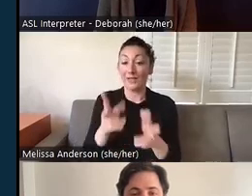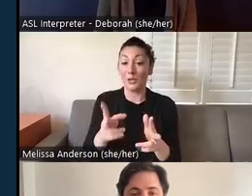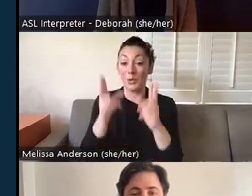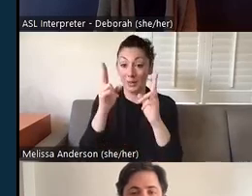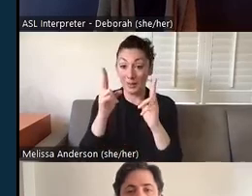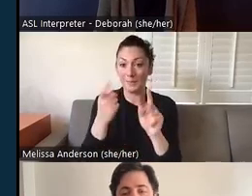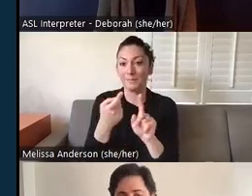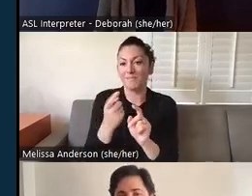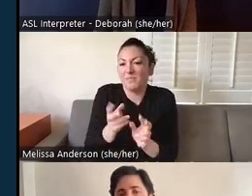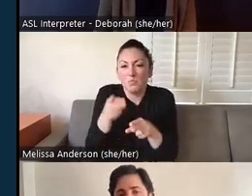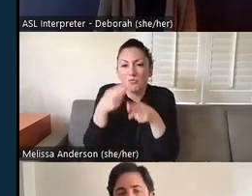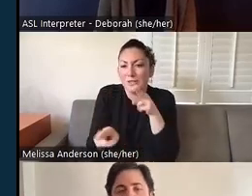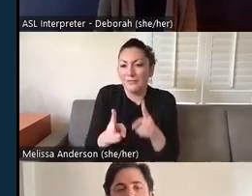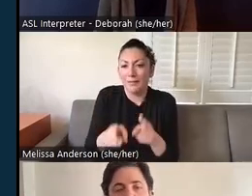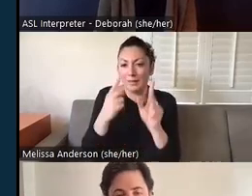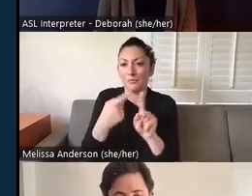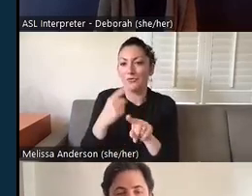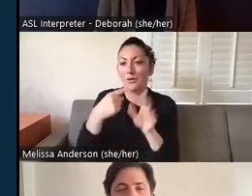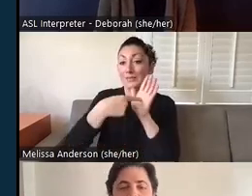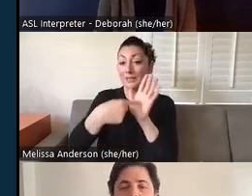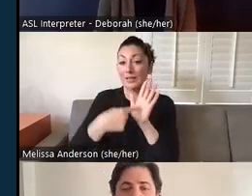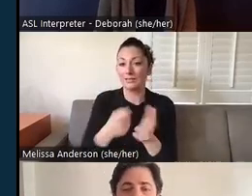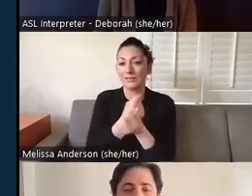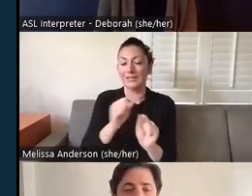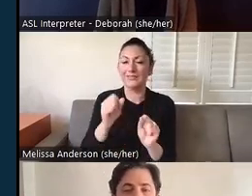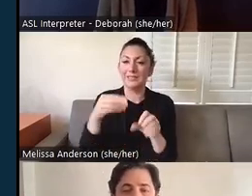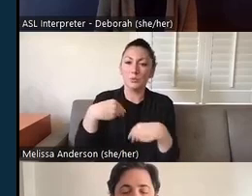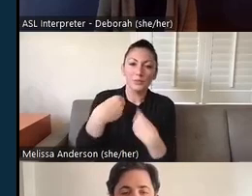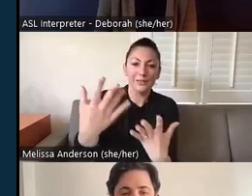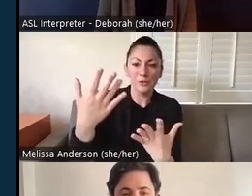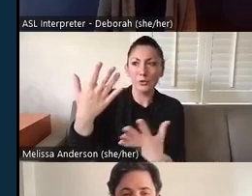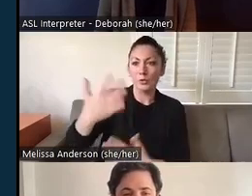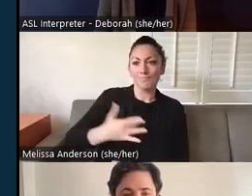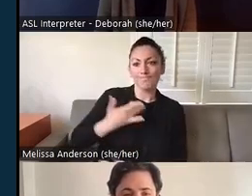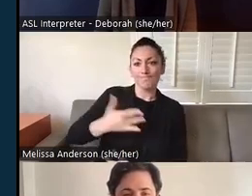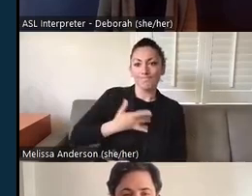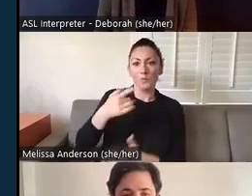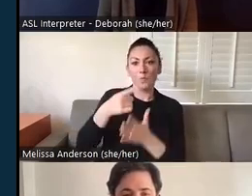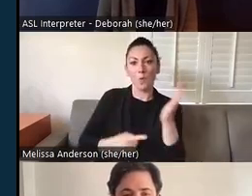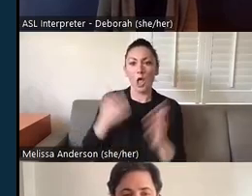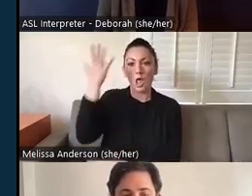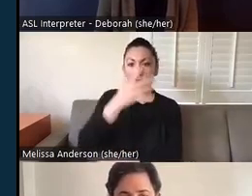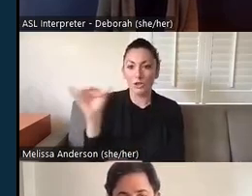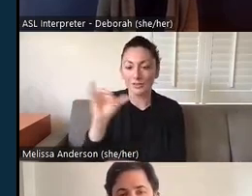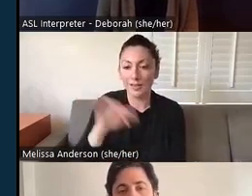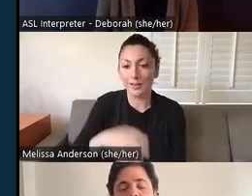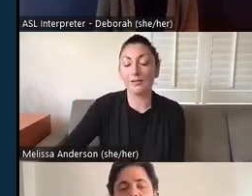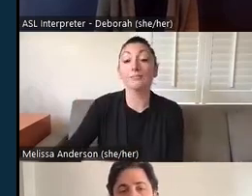So now I will share one video clip, just a brief one from Signs of Safety, to give you a sense of